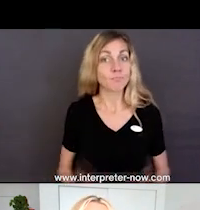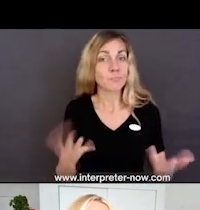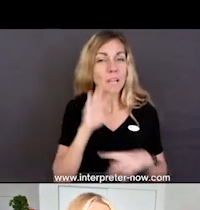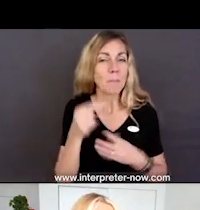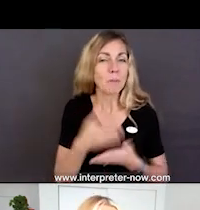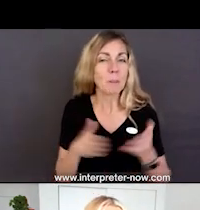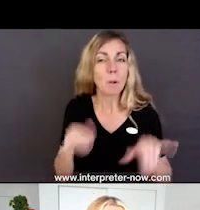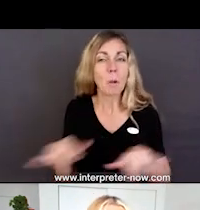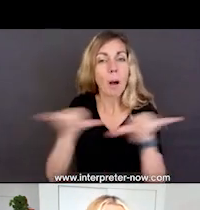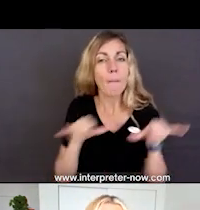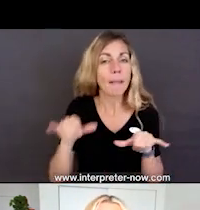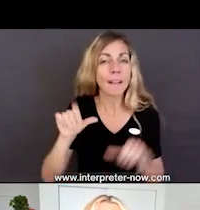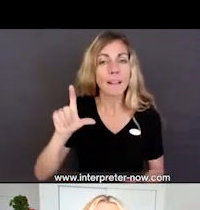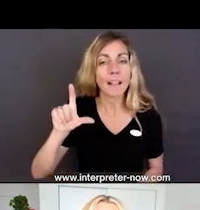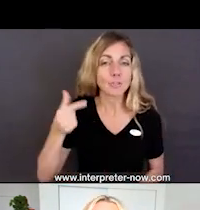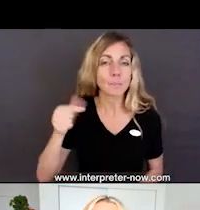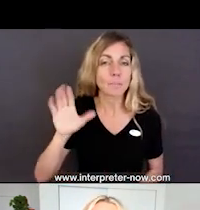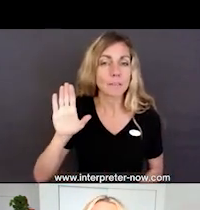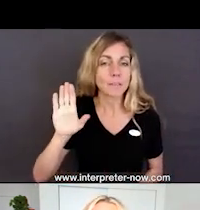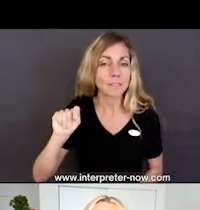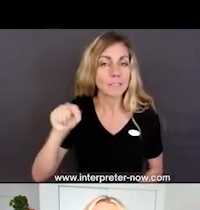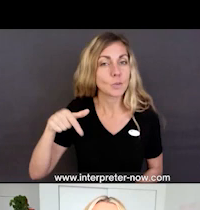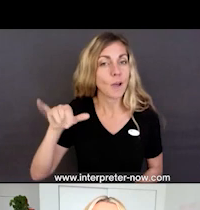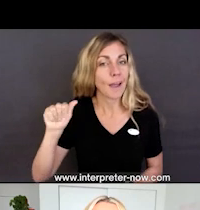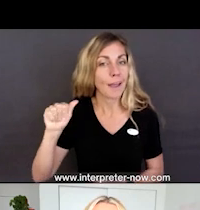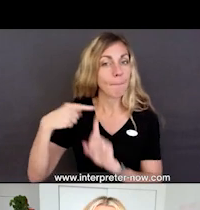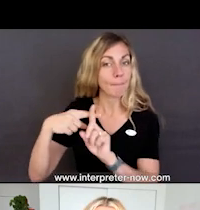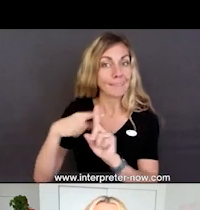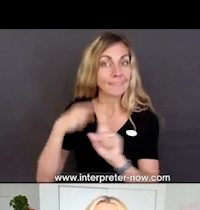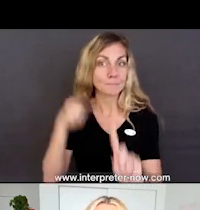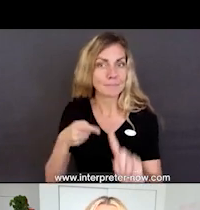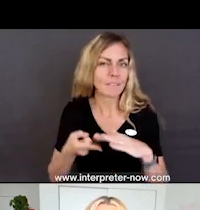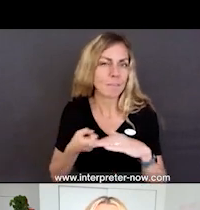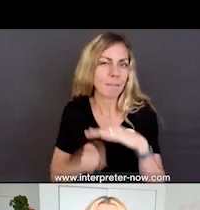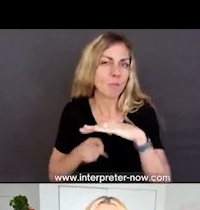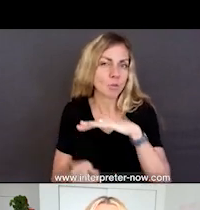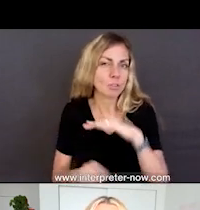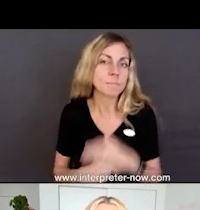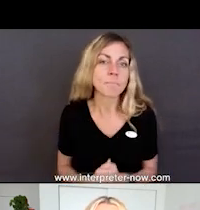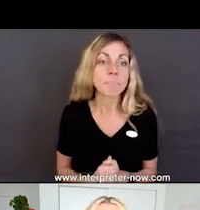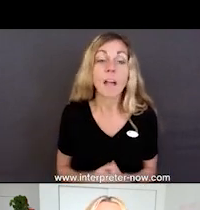So let's talk about some common LGBTQIA+ specific microaggressions.